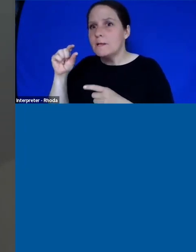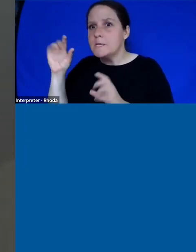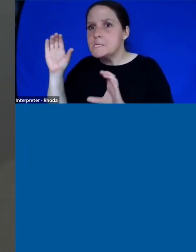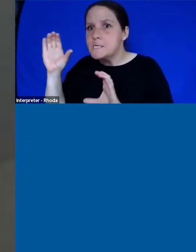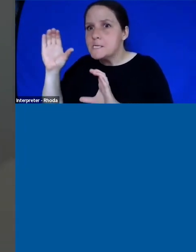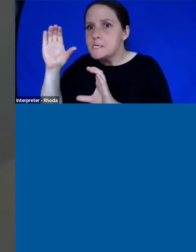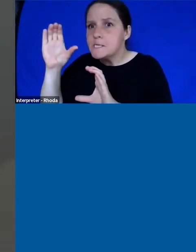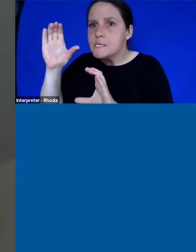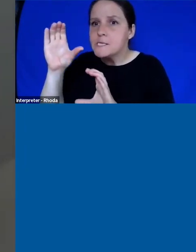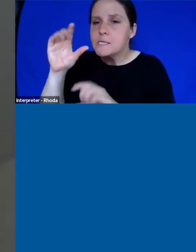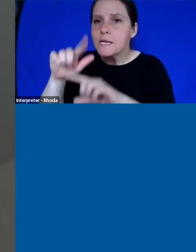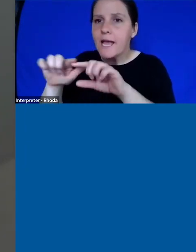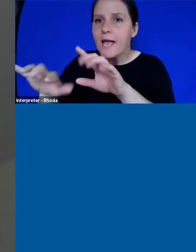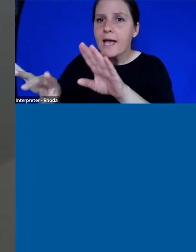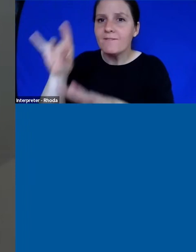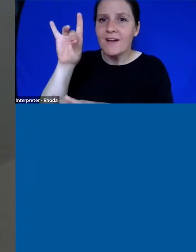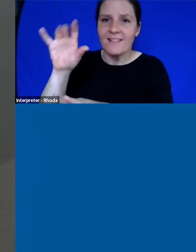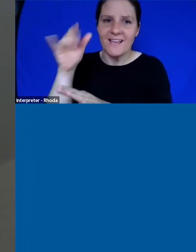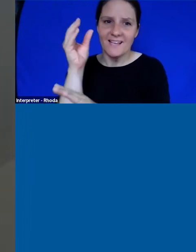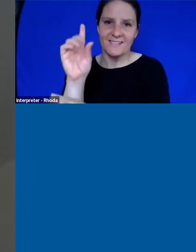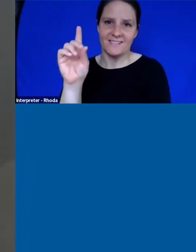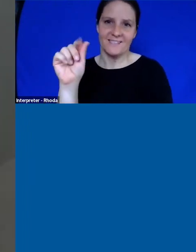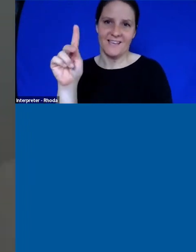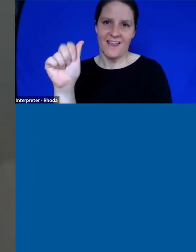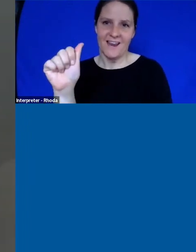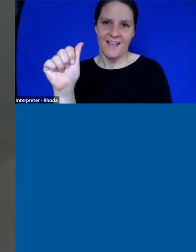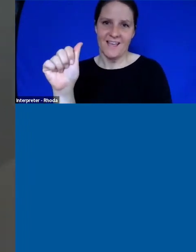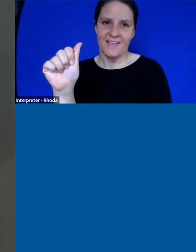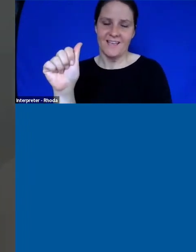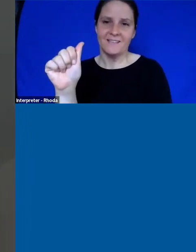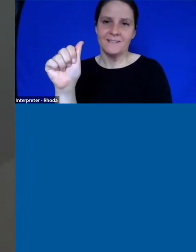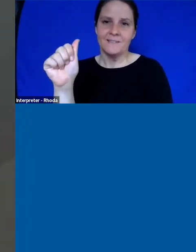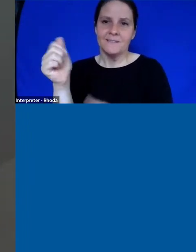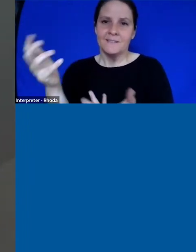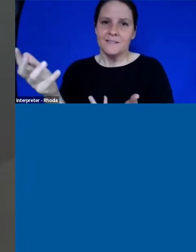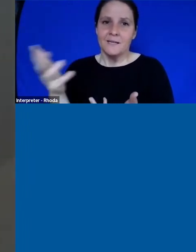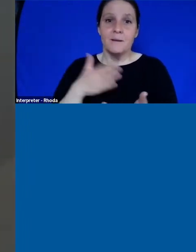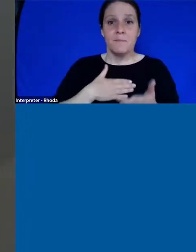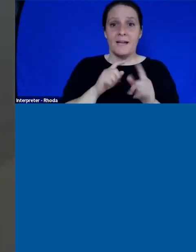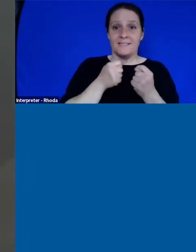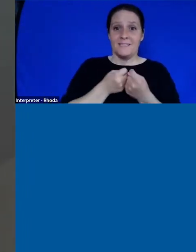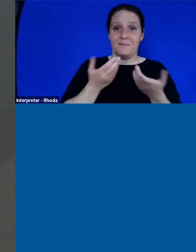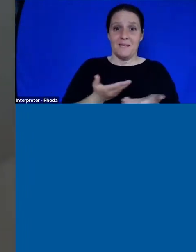and they're not gonna be able to interpret it any more than I can. My team here at Berkeley likes to say Google is blind